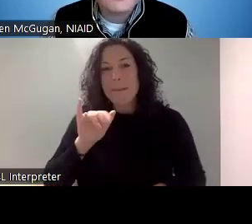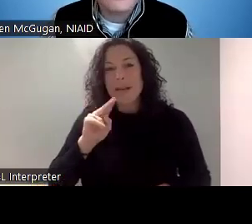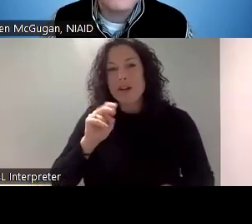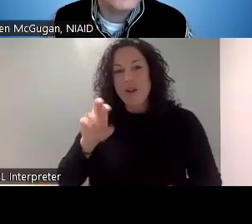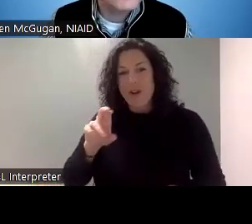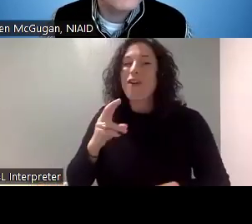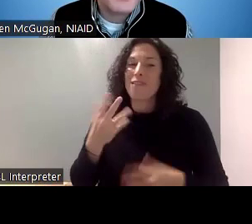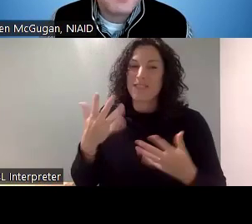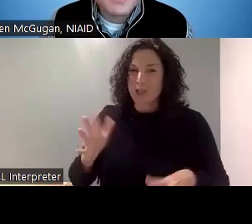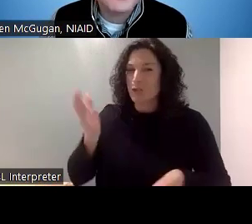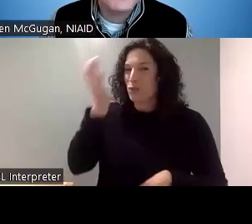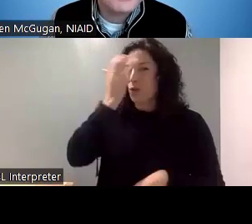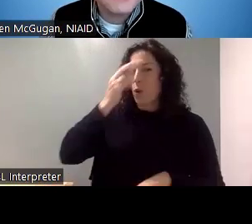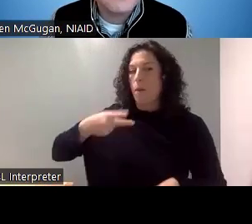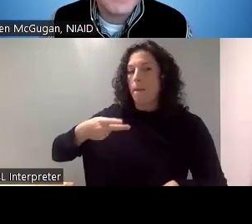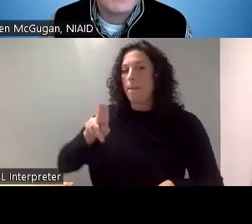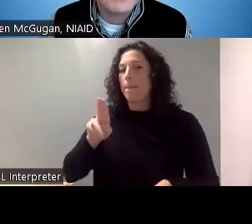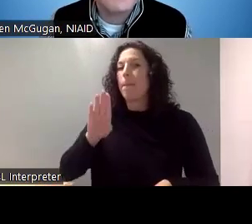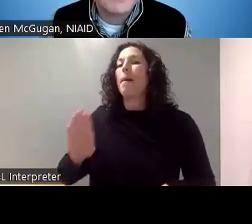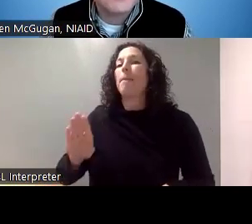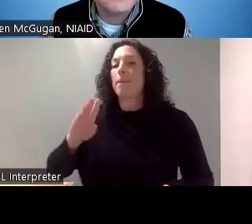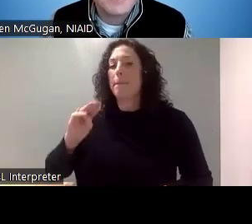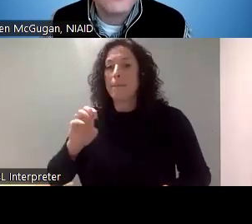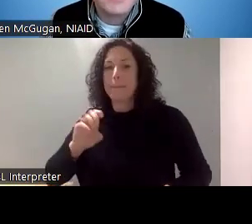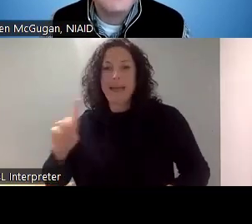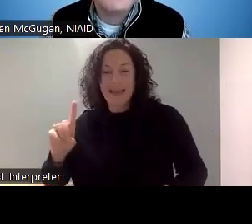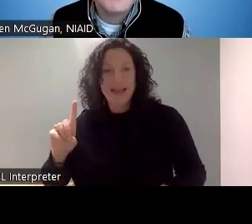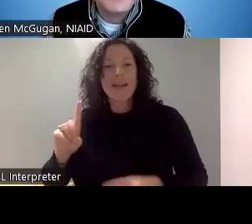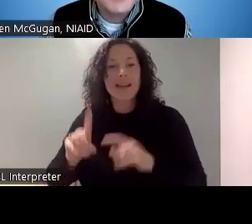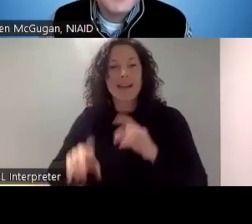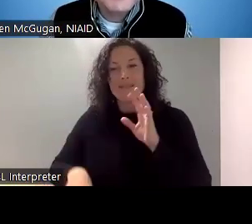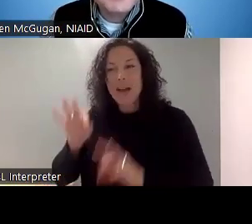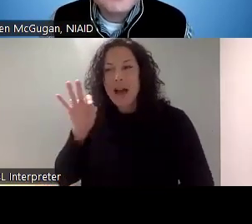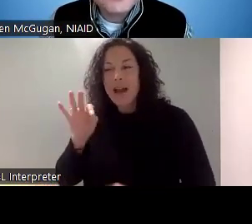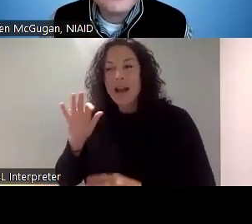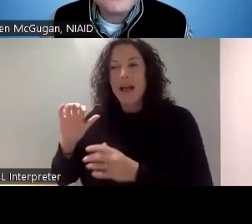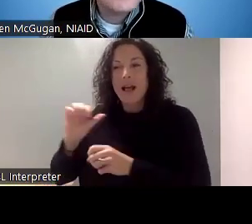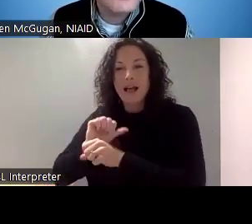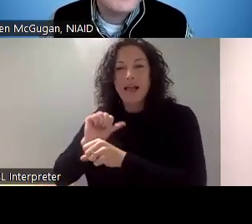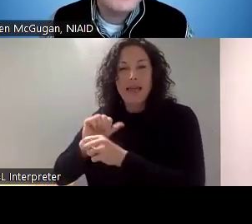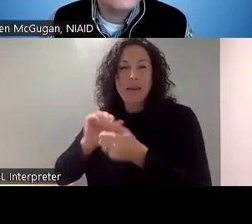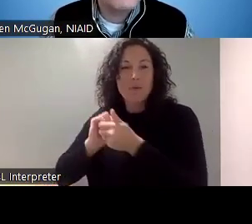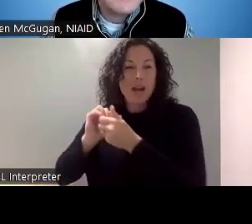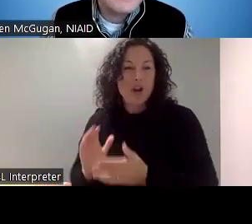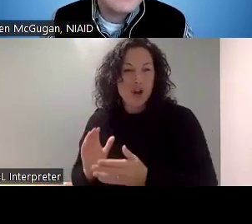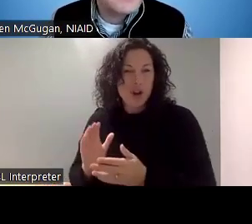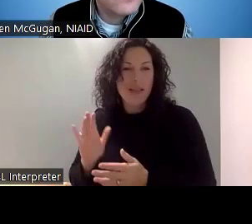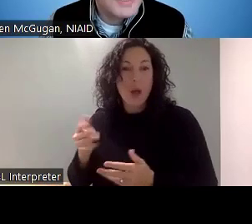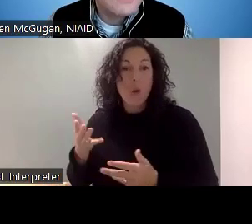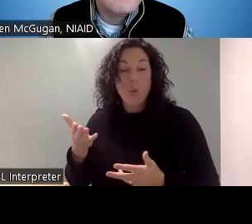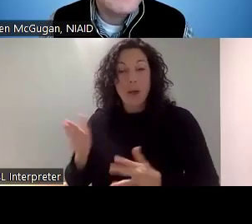So you can search for publications and find collaborators that way. But this third tool is one that you may not be aware of that